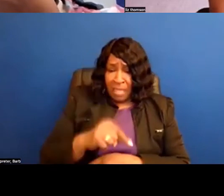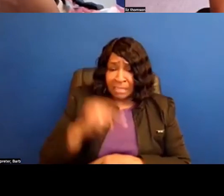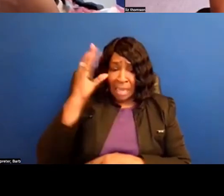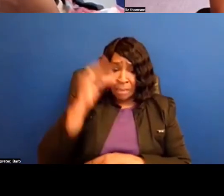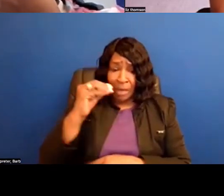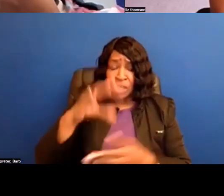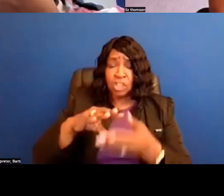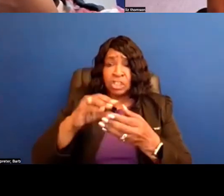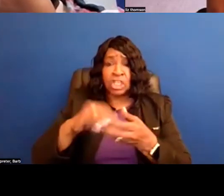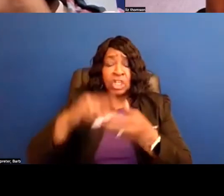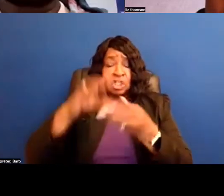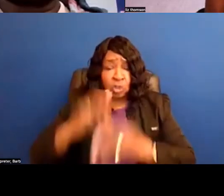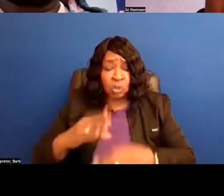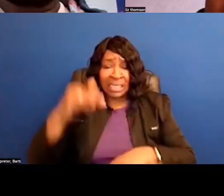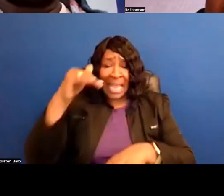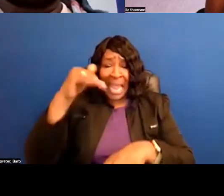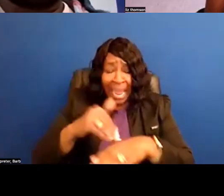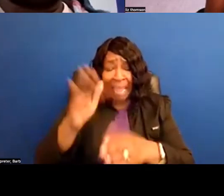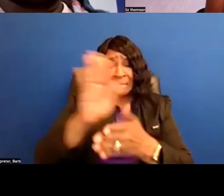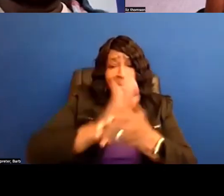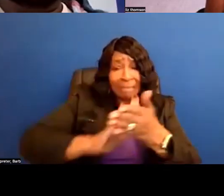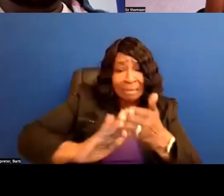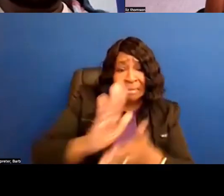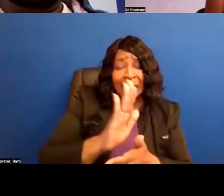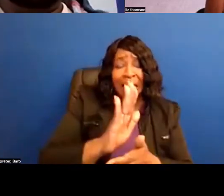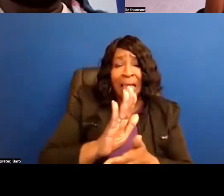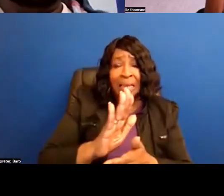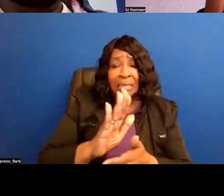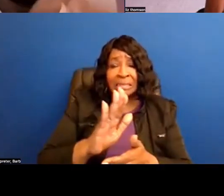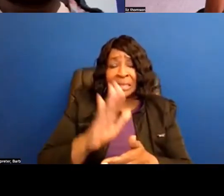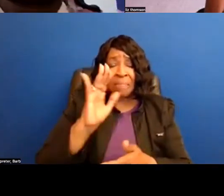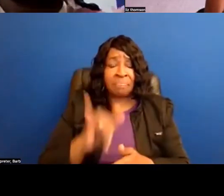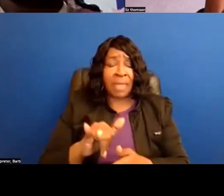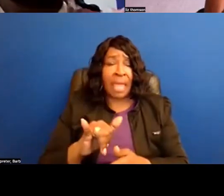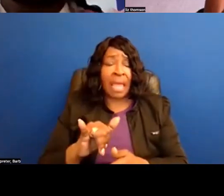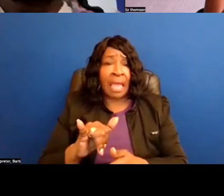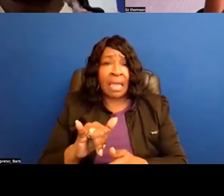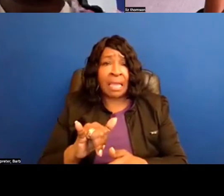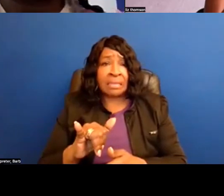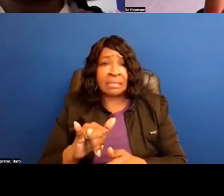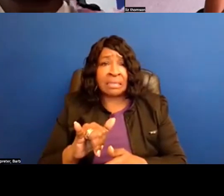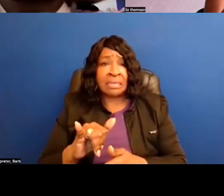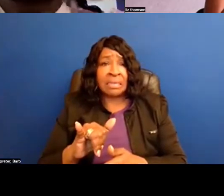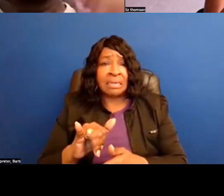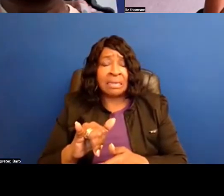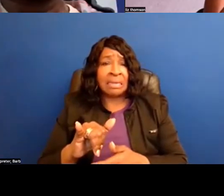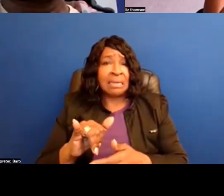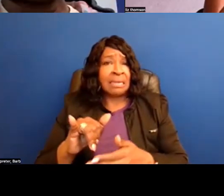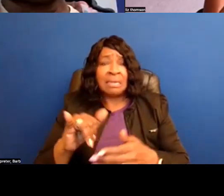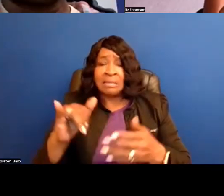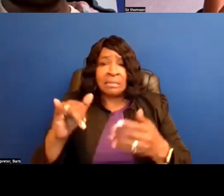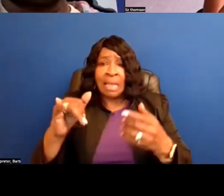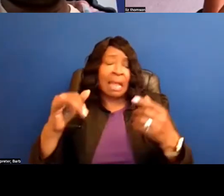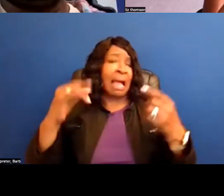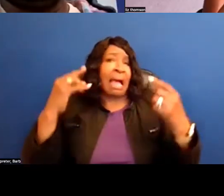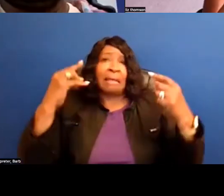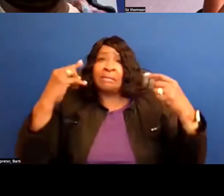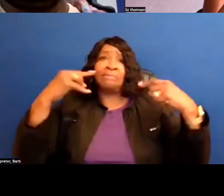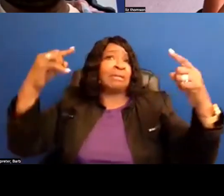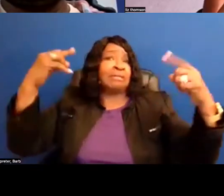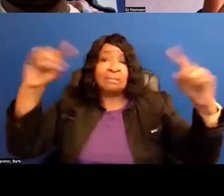at an institution that is highly rated in terms of access,